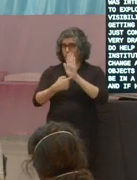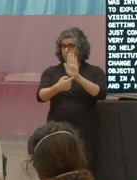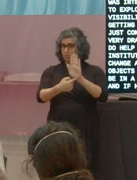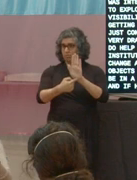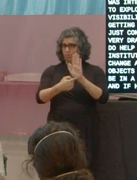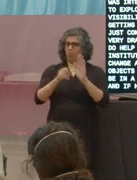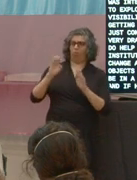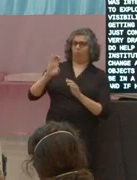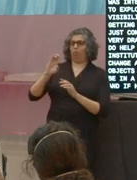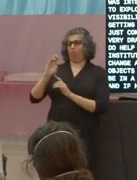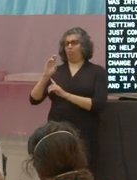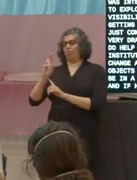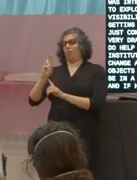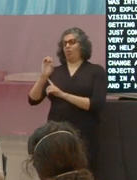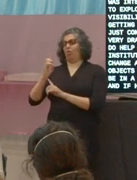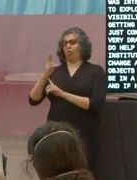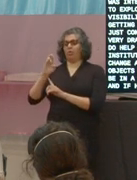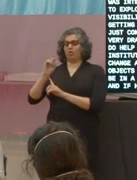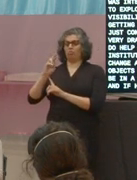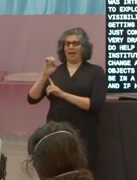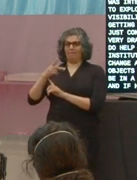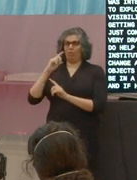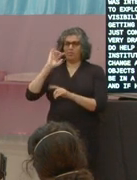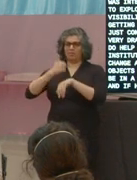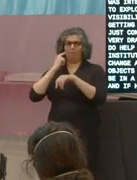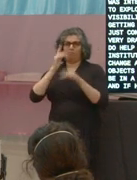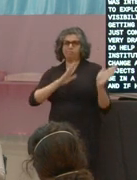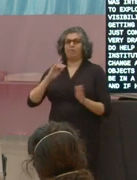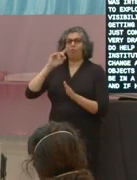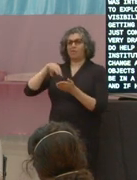choreograph or like some other dancers, I think taisha, you